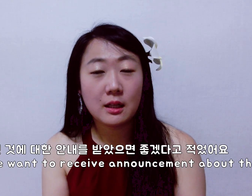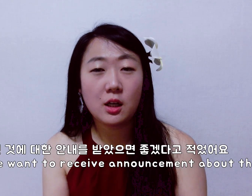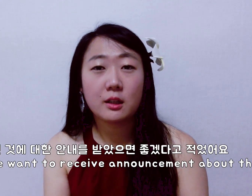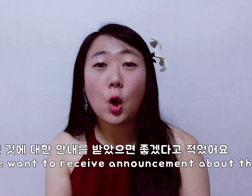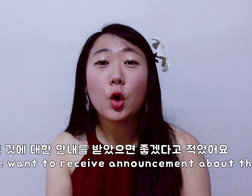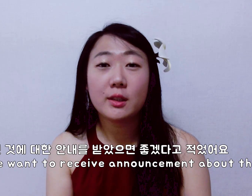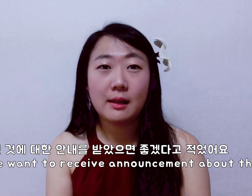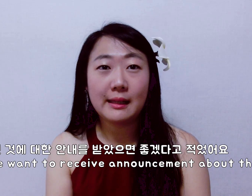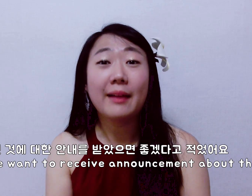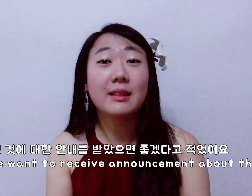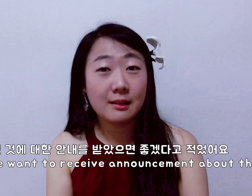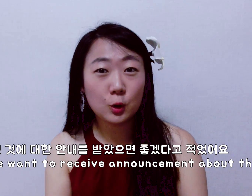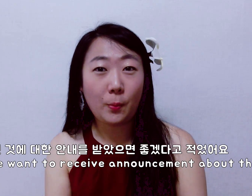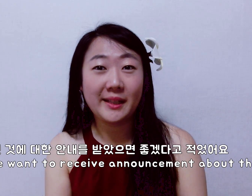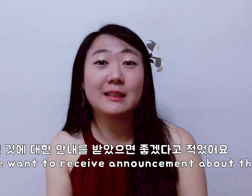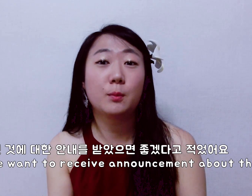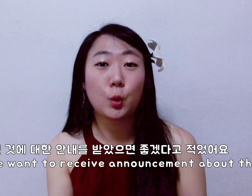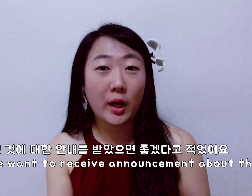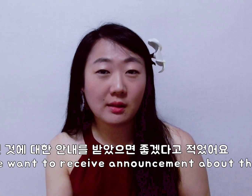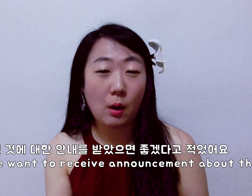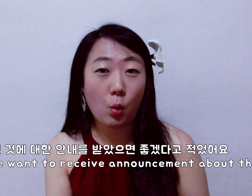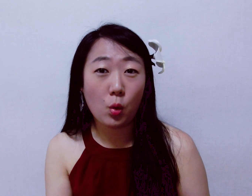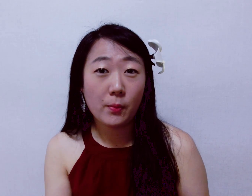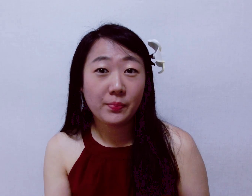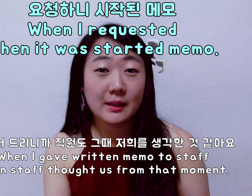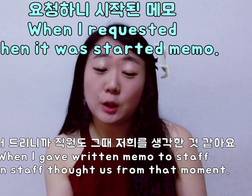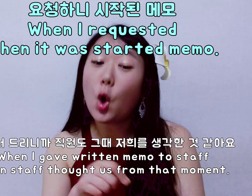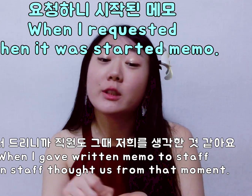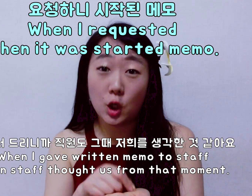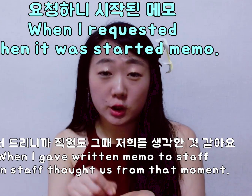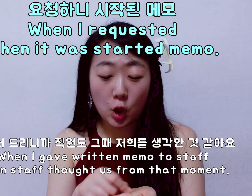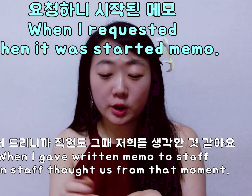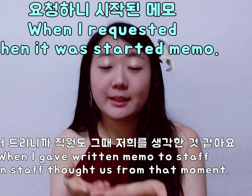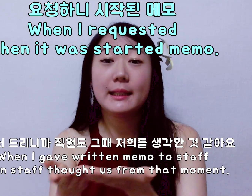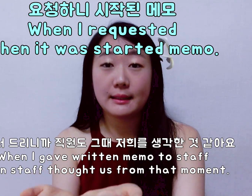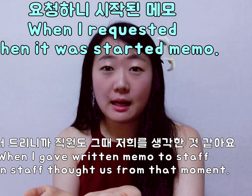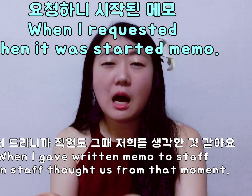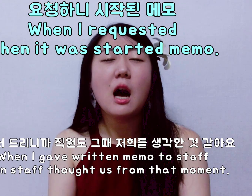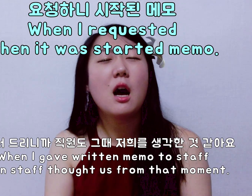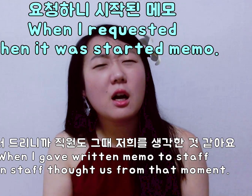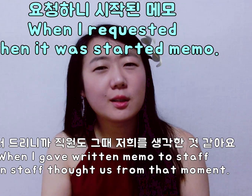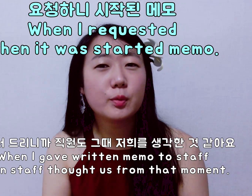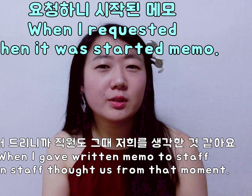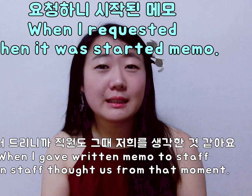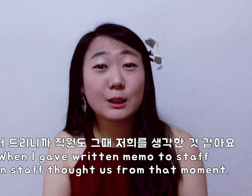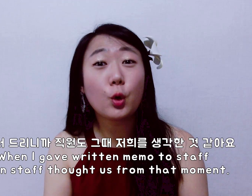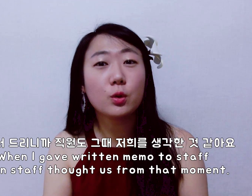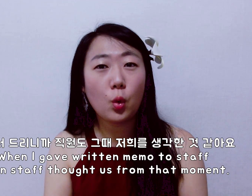hearing disorder is there accident for airplane 그런거에 대한 안내를 받았으면 좋겠다고 적었어요i wrote we want to receive announcement about that. 요청하니 시작된 메모 when i requested then it was started memo. 3. third.